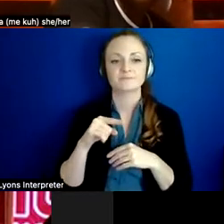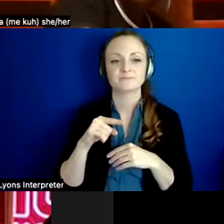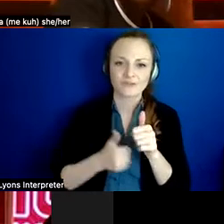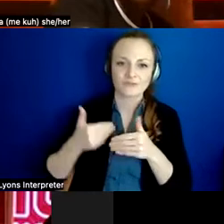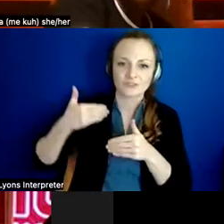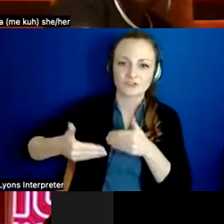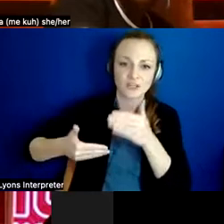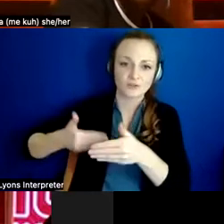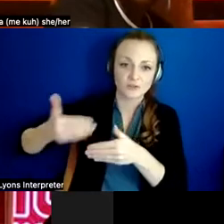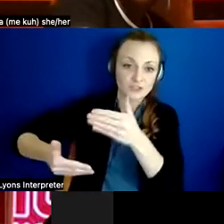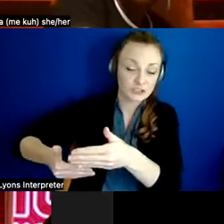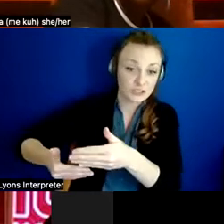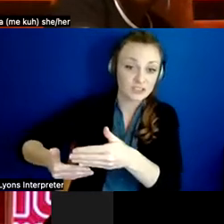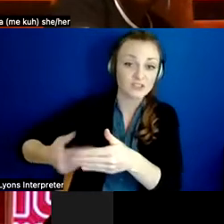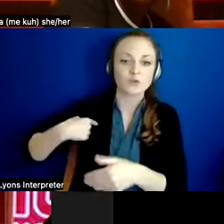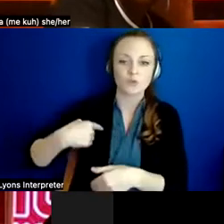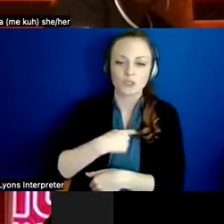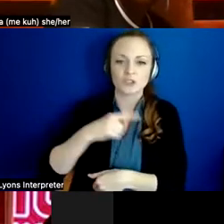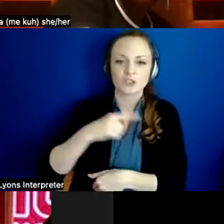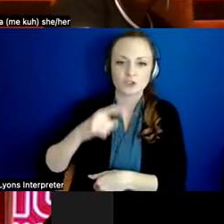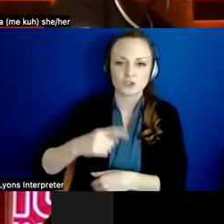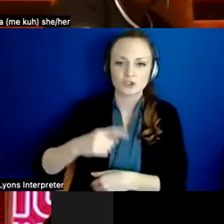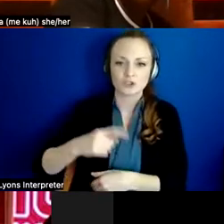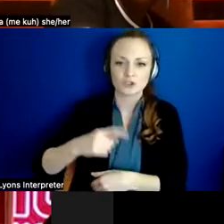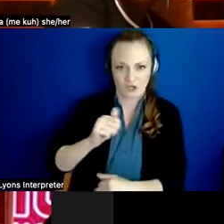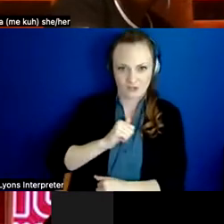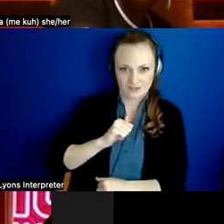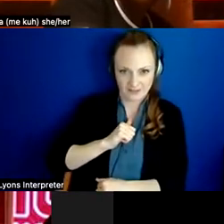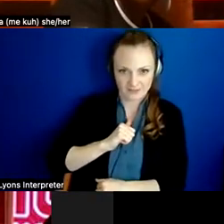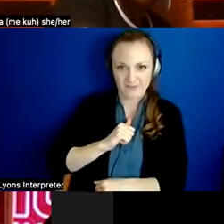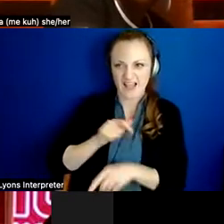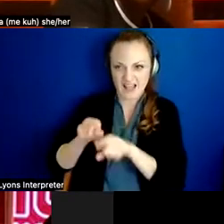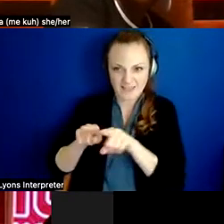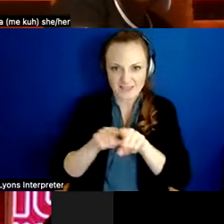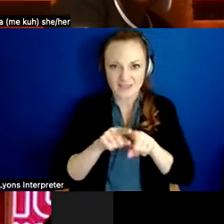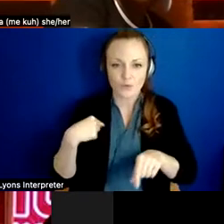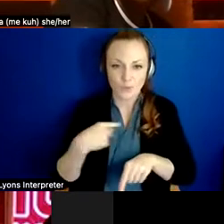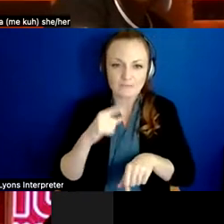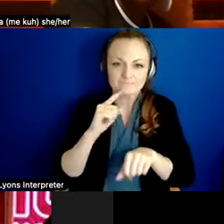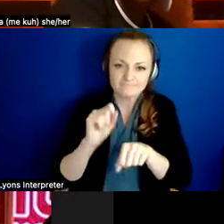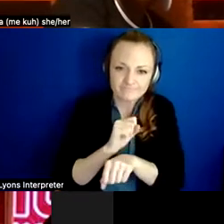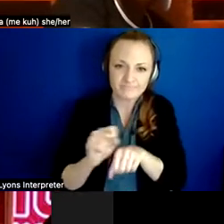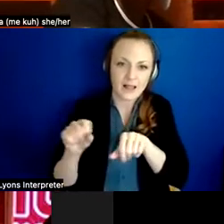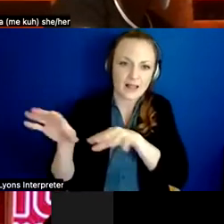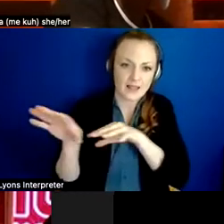see ourselves as if we personally came out from Egypt so